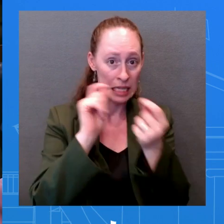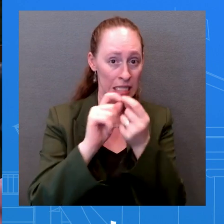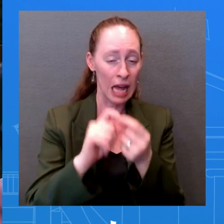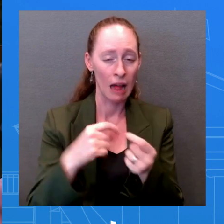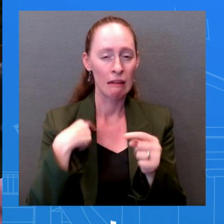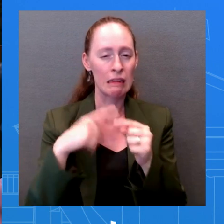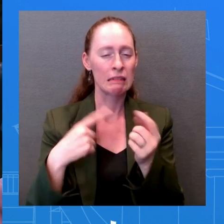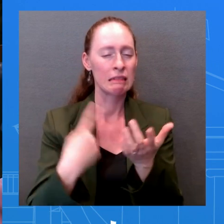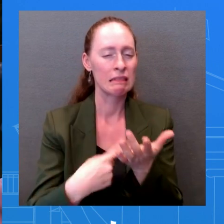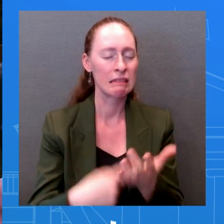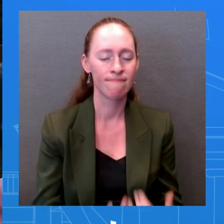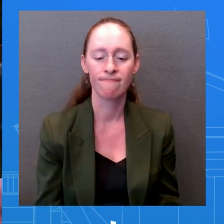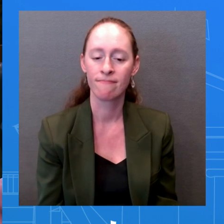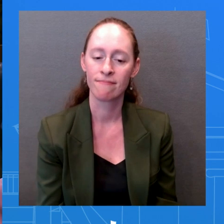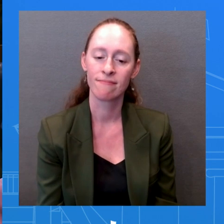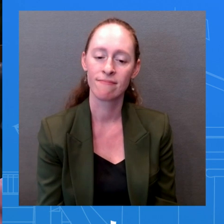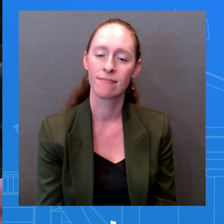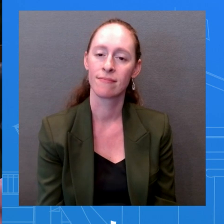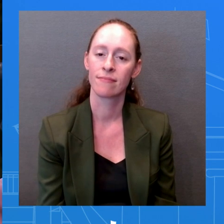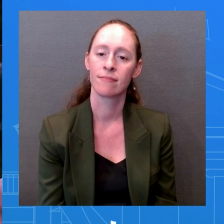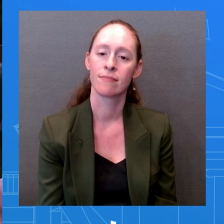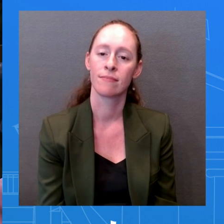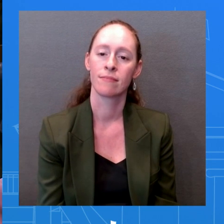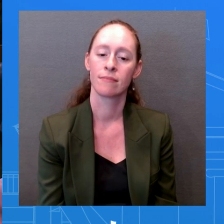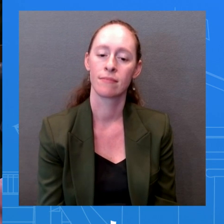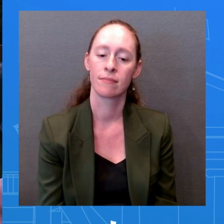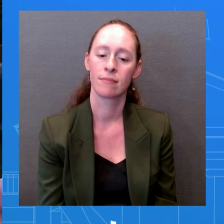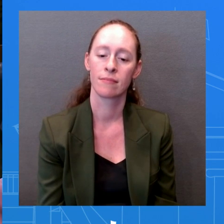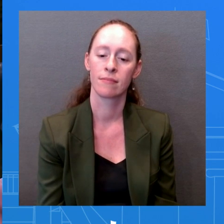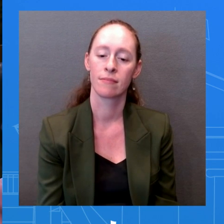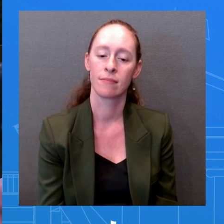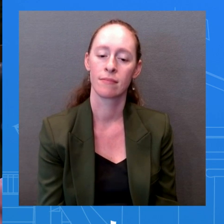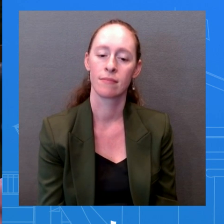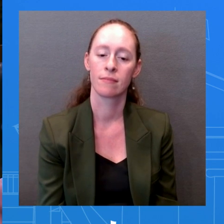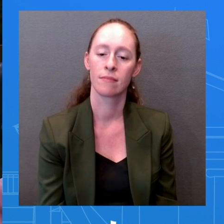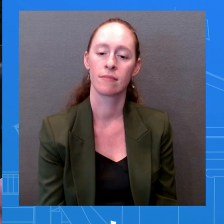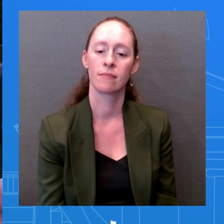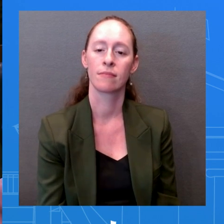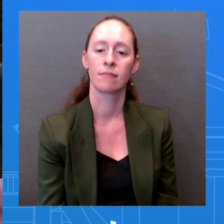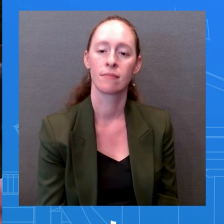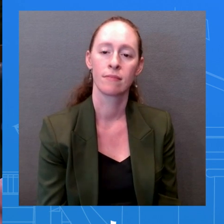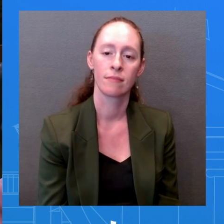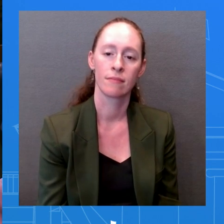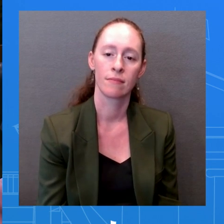came down to offering unpaid sick leave. Is that a good deal for the workers?